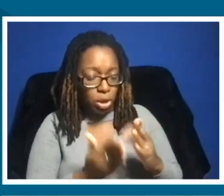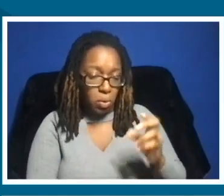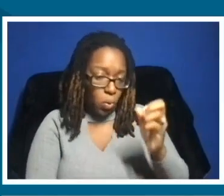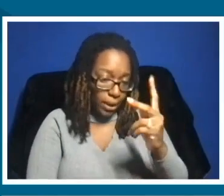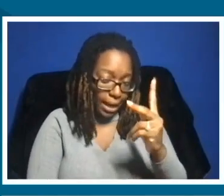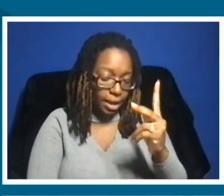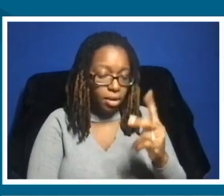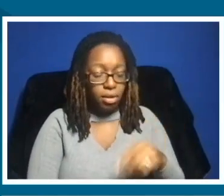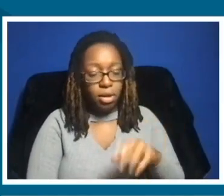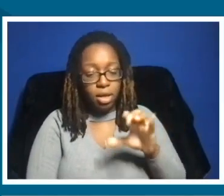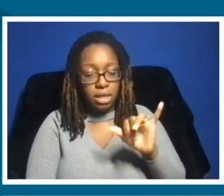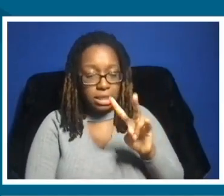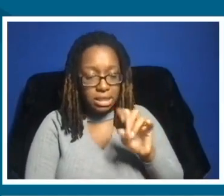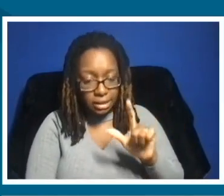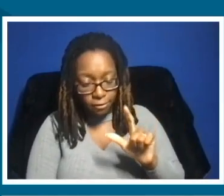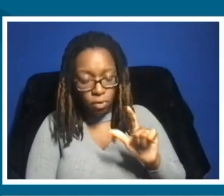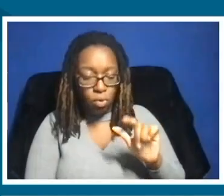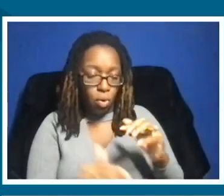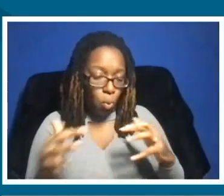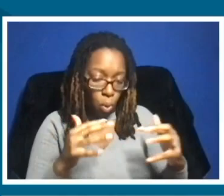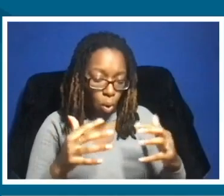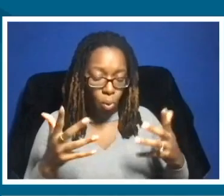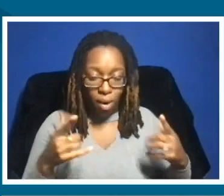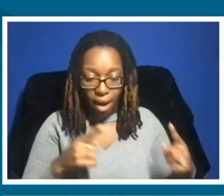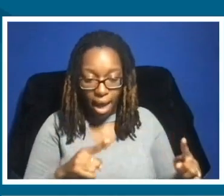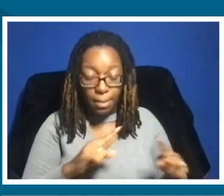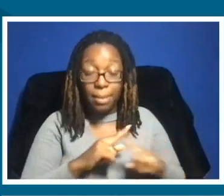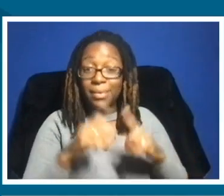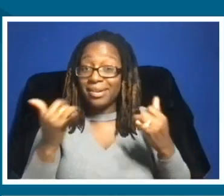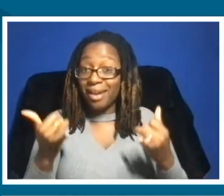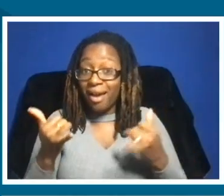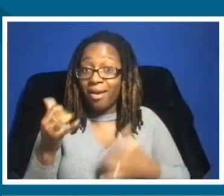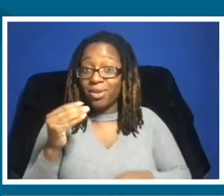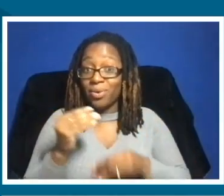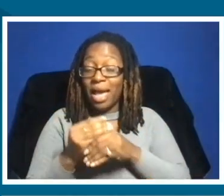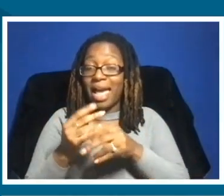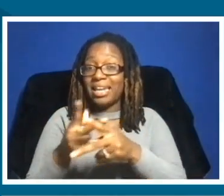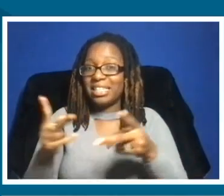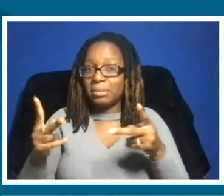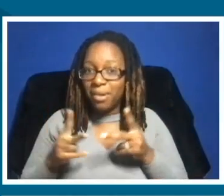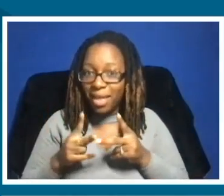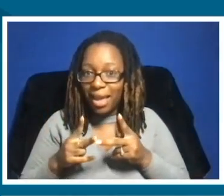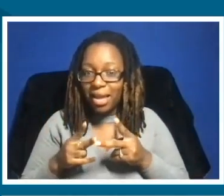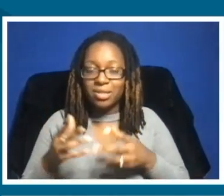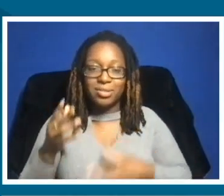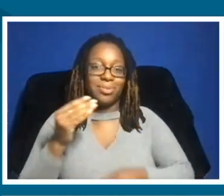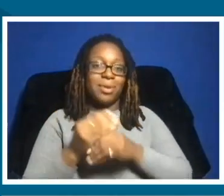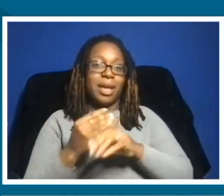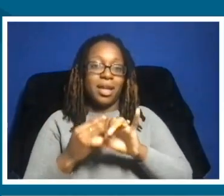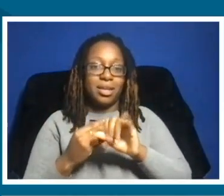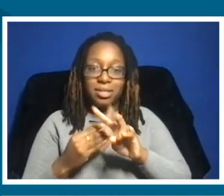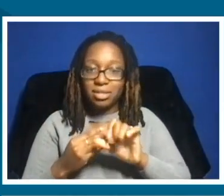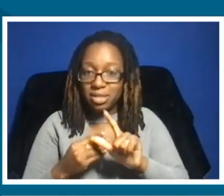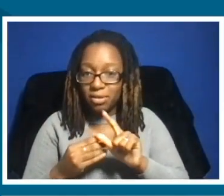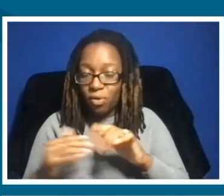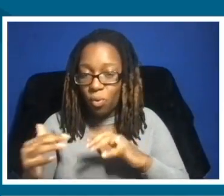when you're in a place and then you add civil war there's all this stuff around